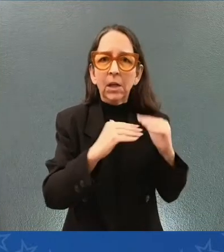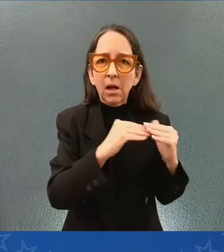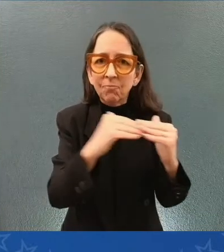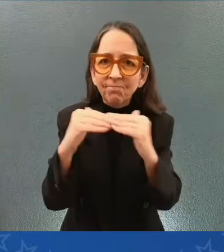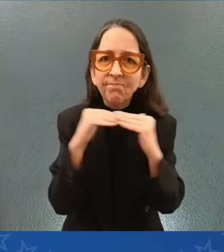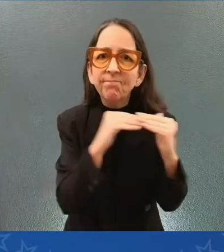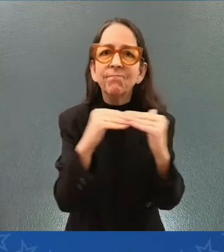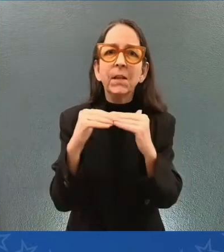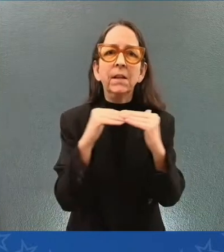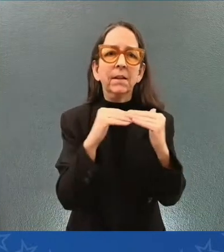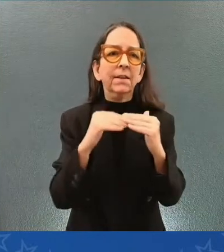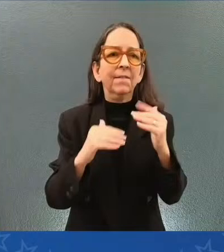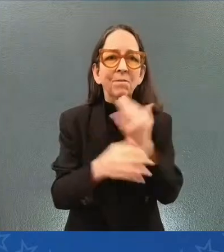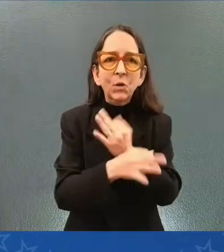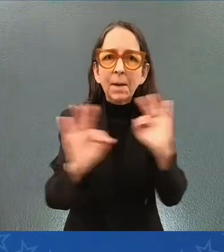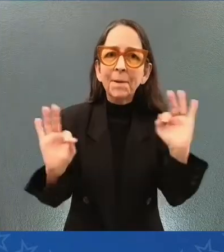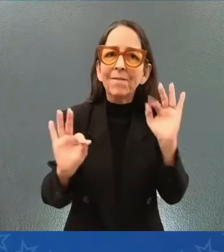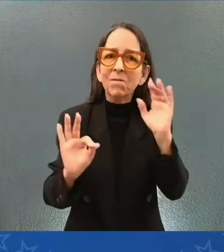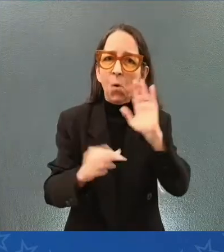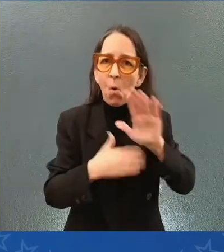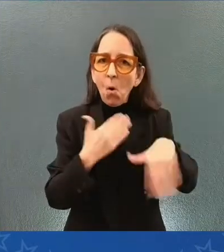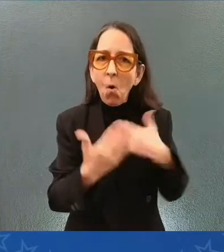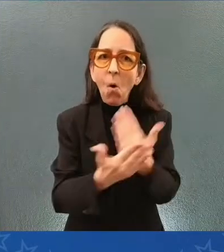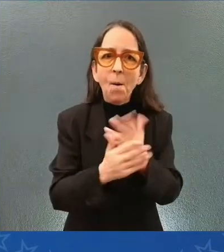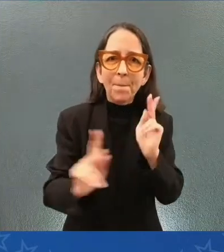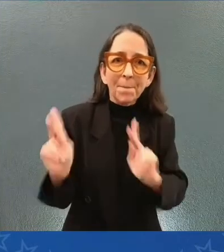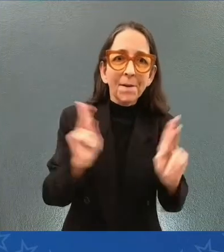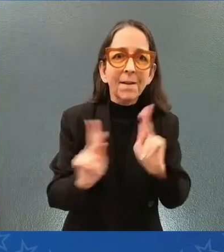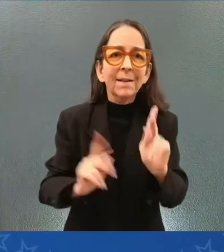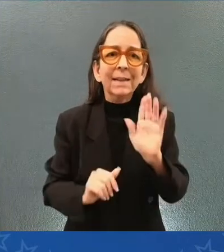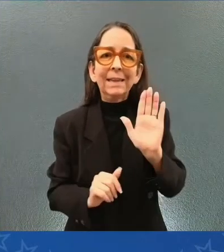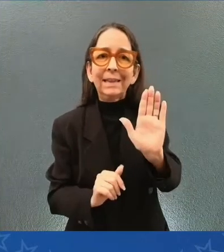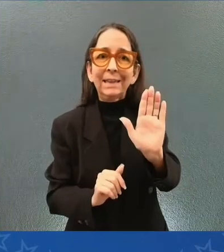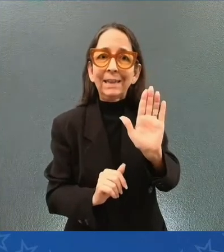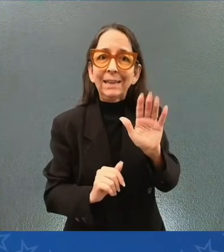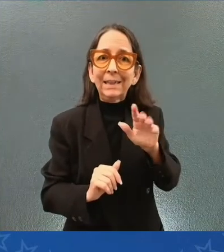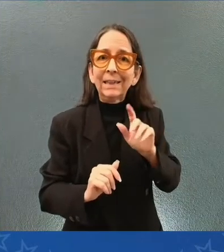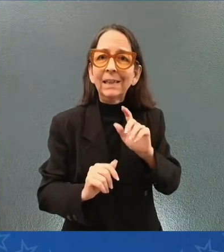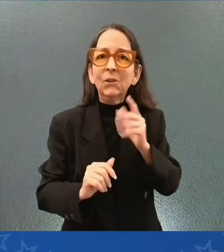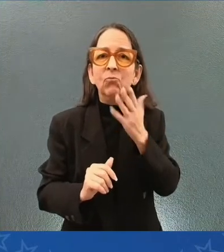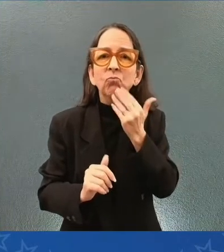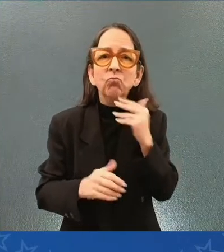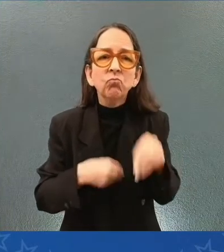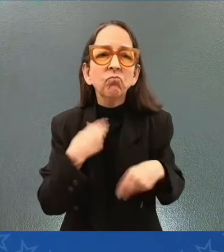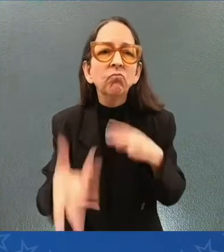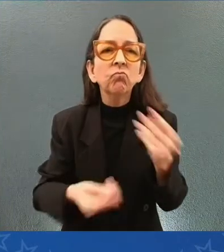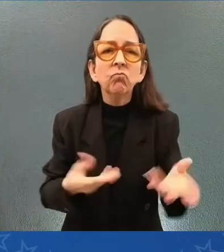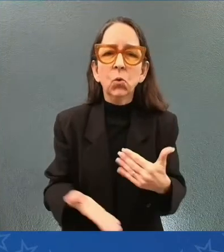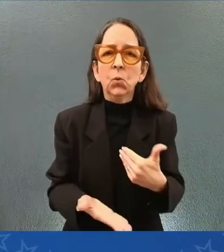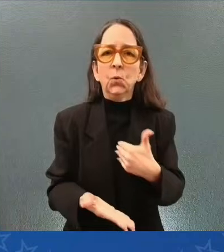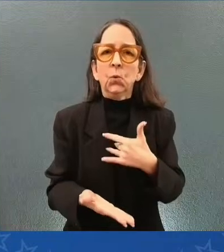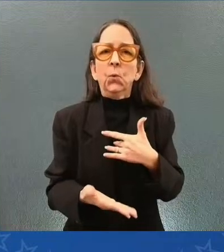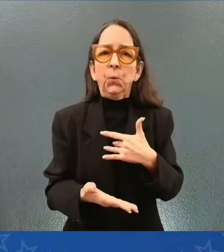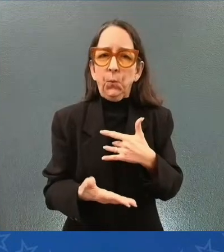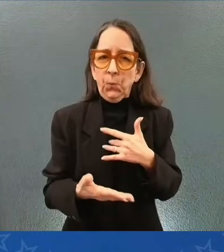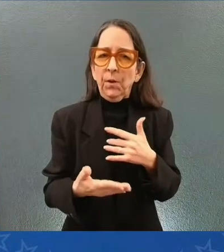His inspiring generosity reminds us all of our capacity and our obligation to stand up to the abuse of power